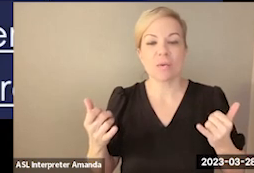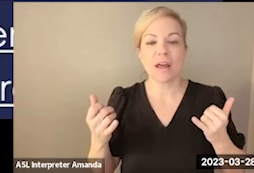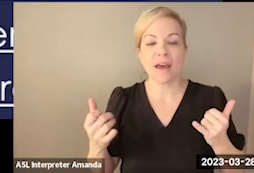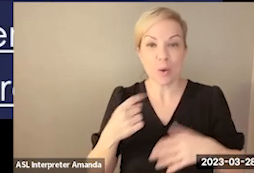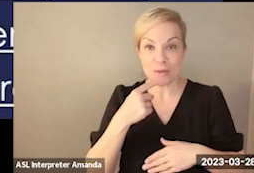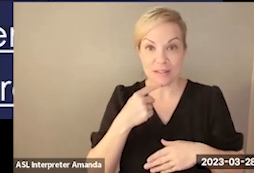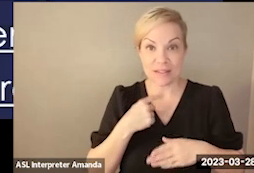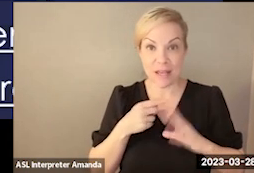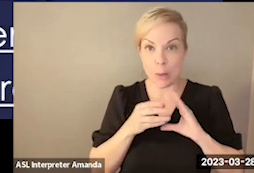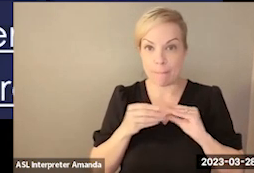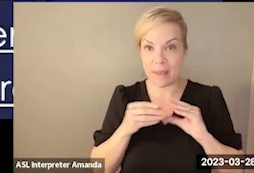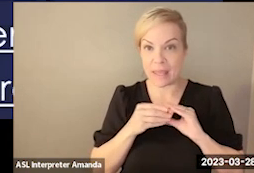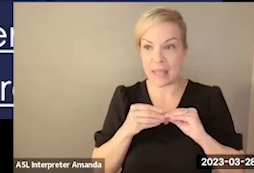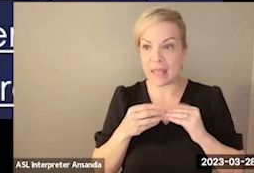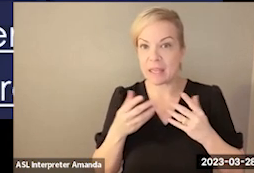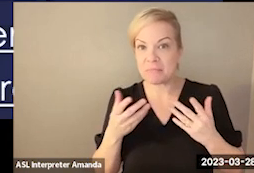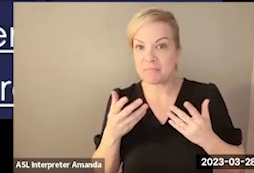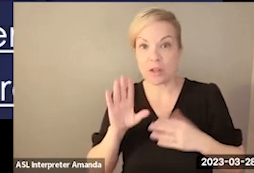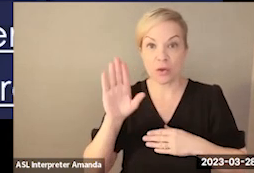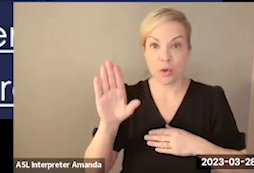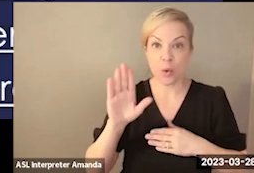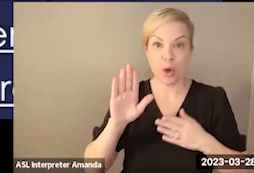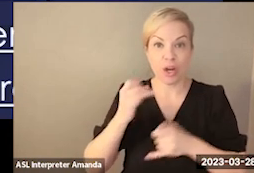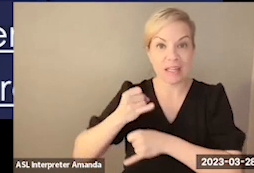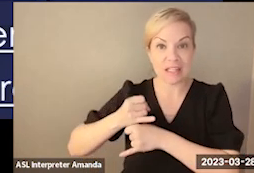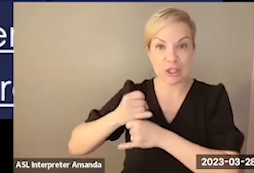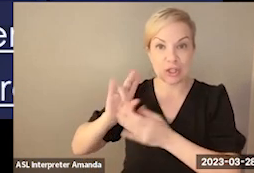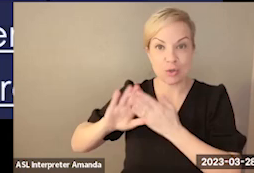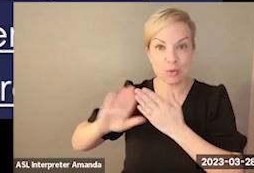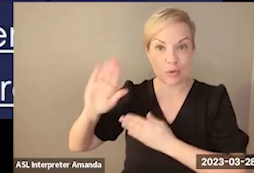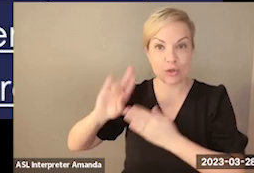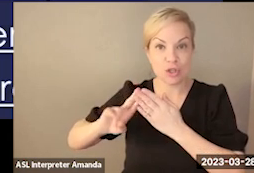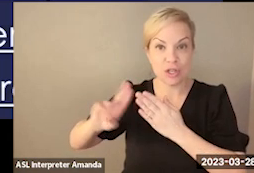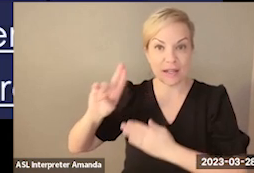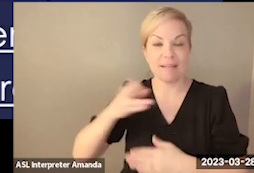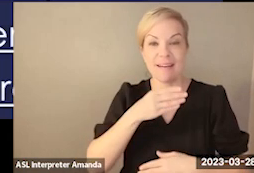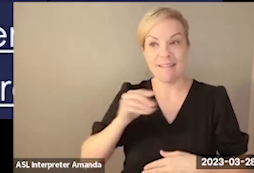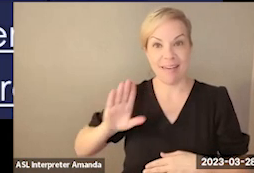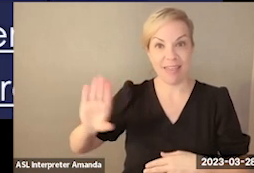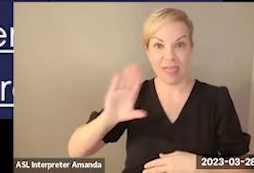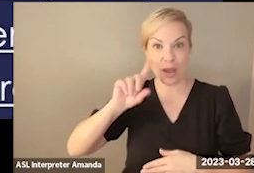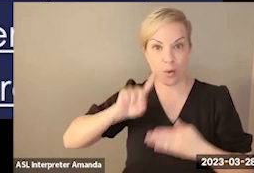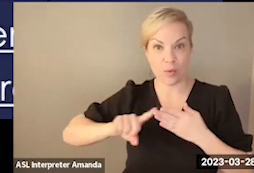Debbie Stine, Science & Technology Policy Academy: just like what institution you're at, and something about the research work that you are doing.